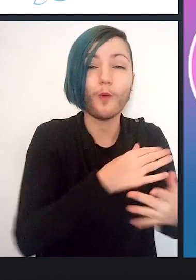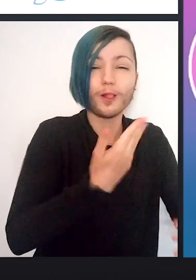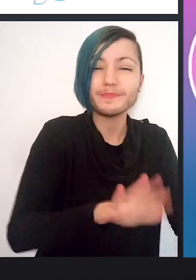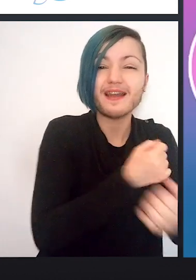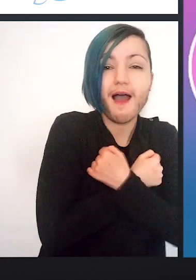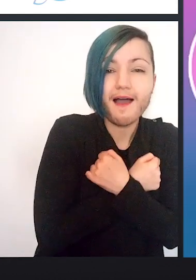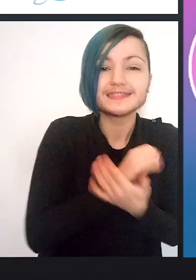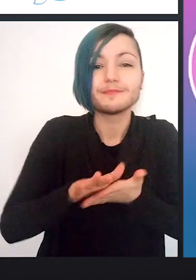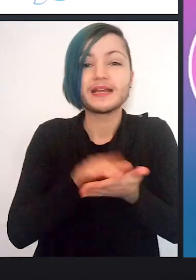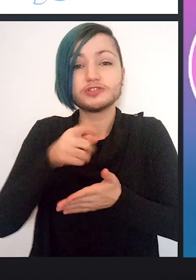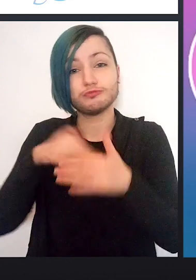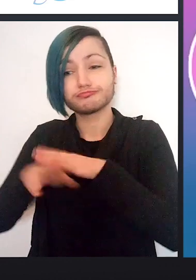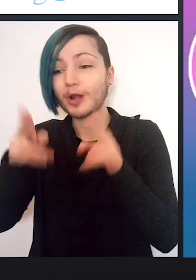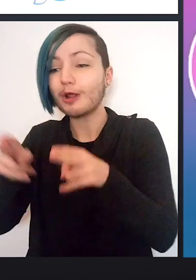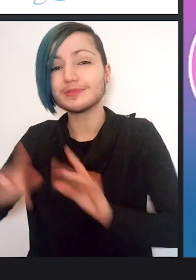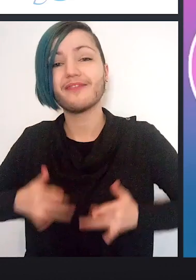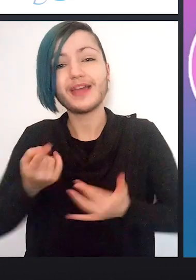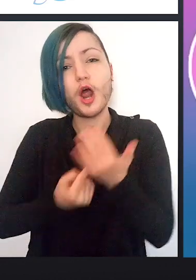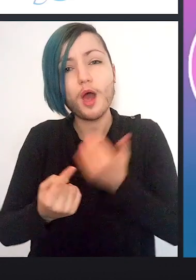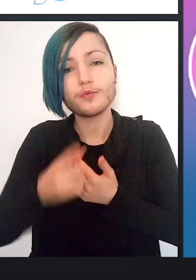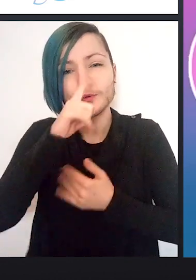and then if you feel sad or lonely you can get a hug."